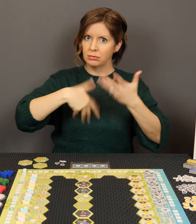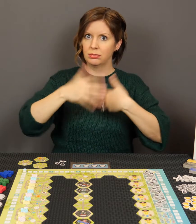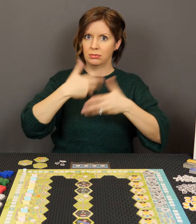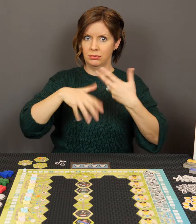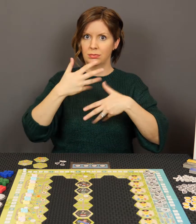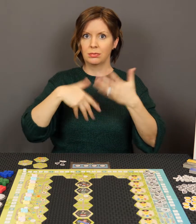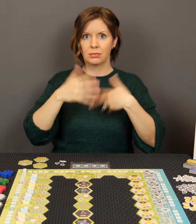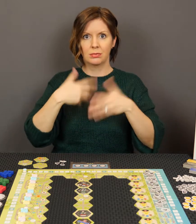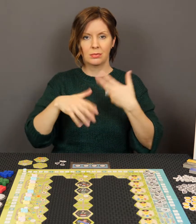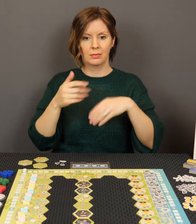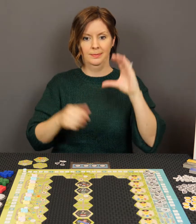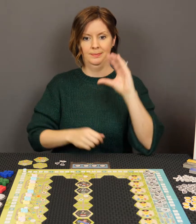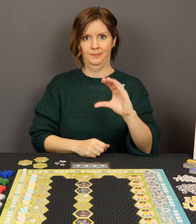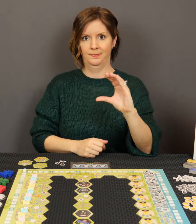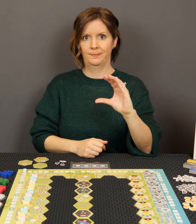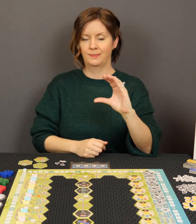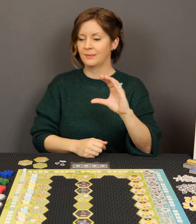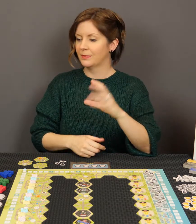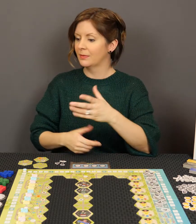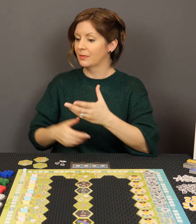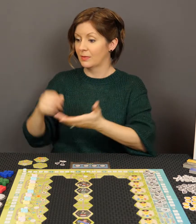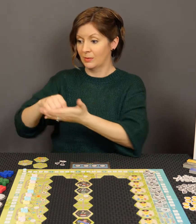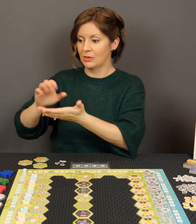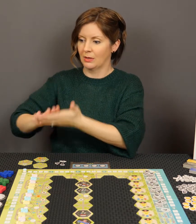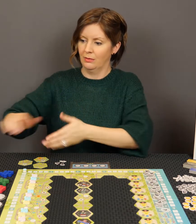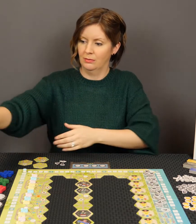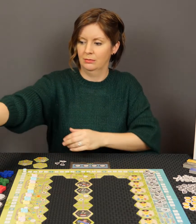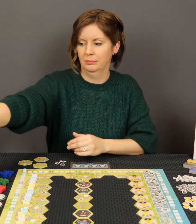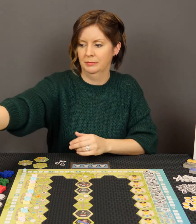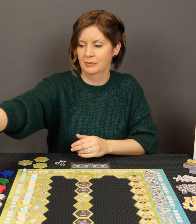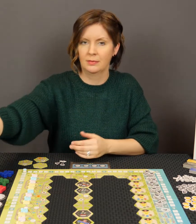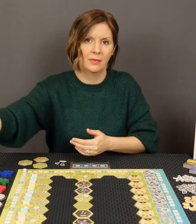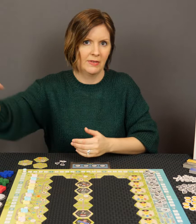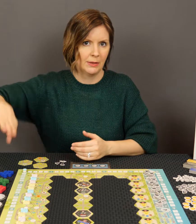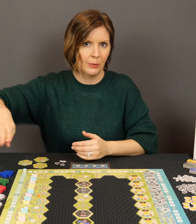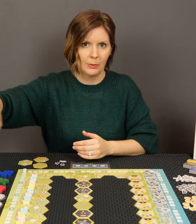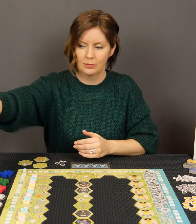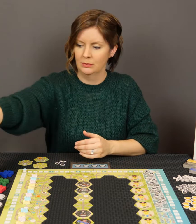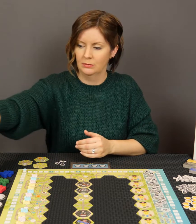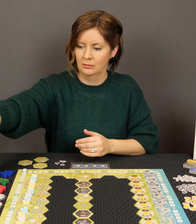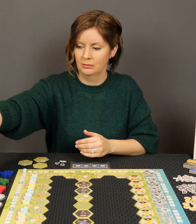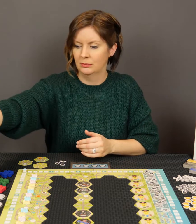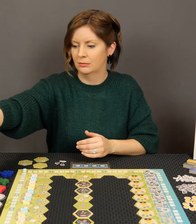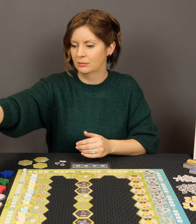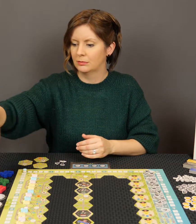So shuffle all of those together and put them near the board, face down.